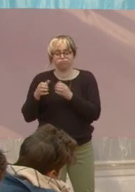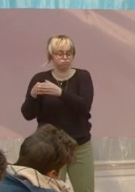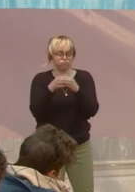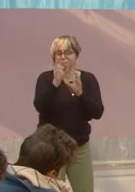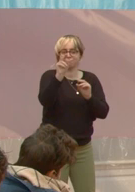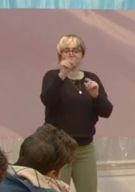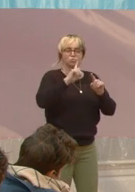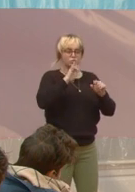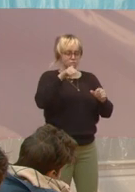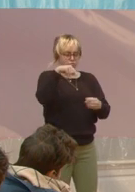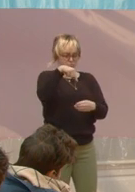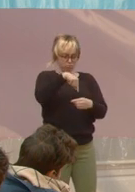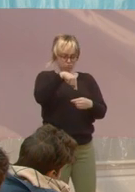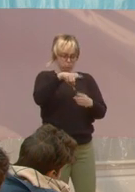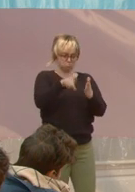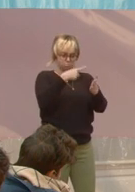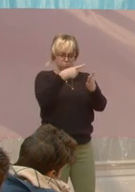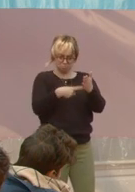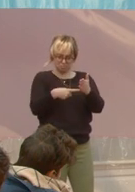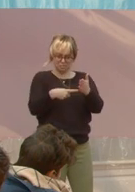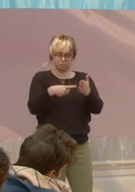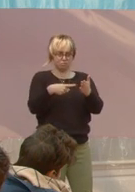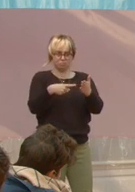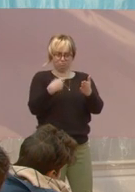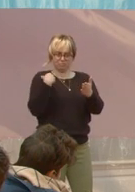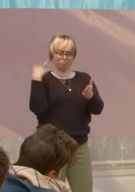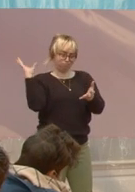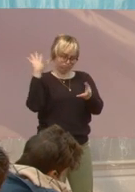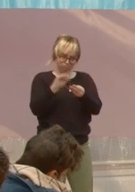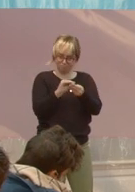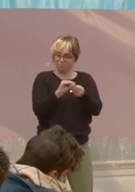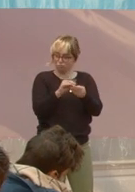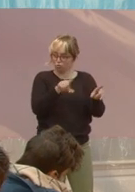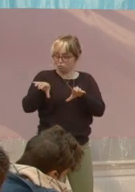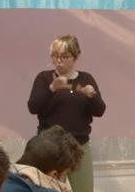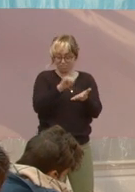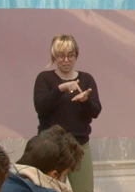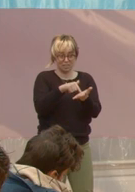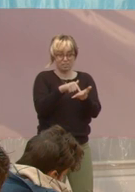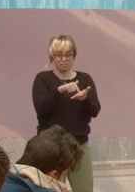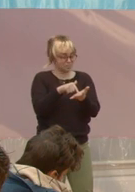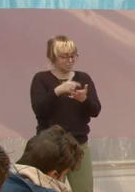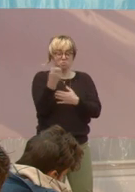inherent institutional critique in just in doing this. And so I